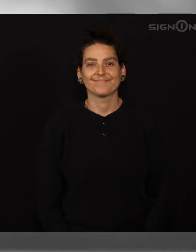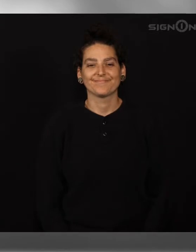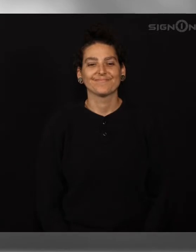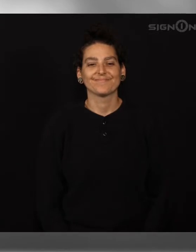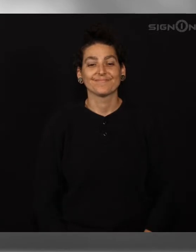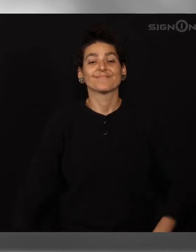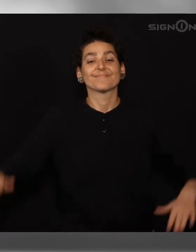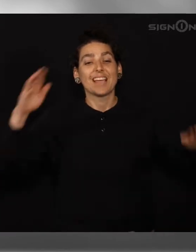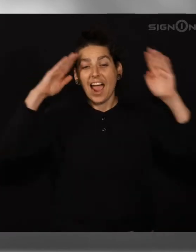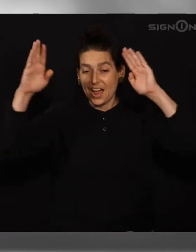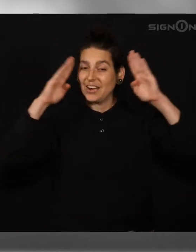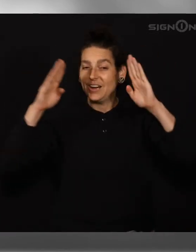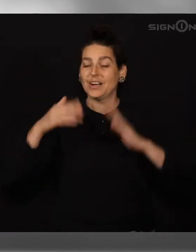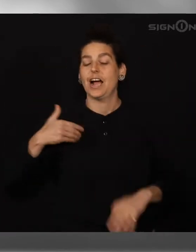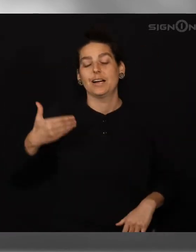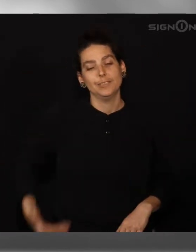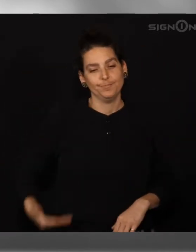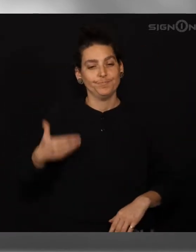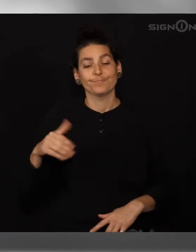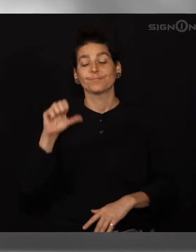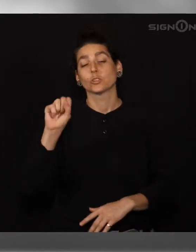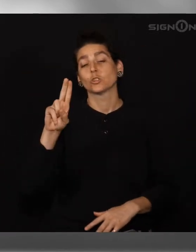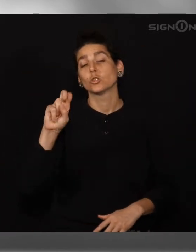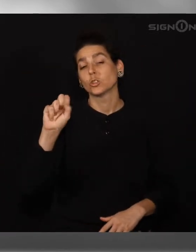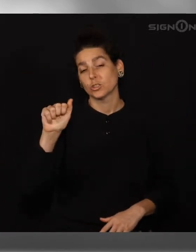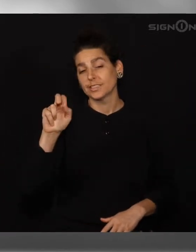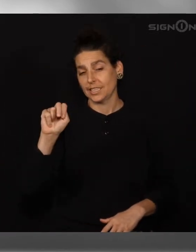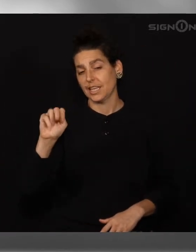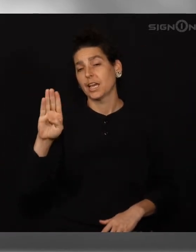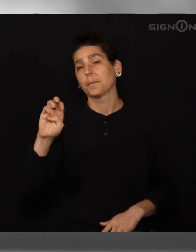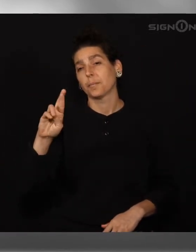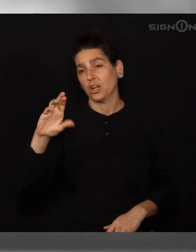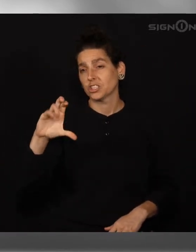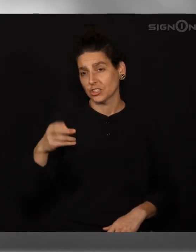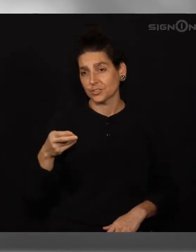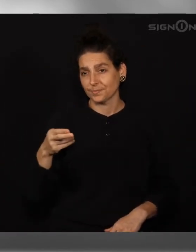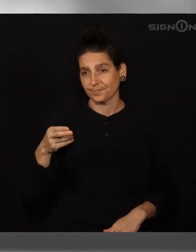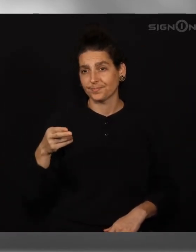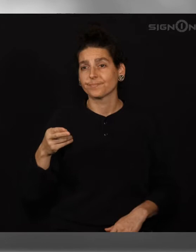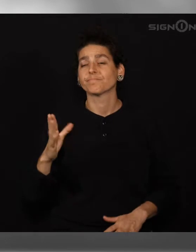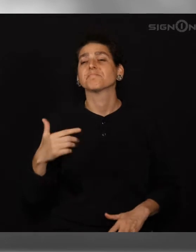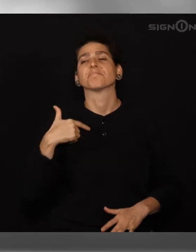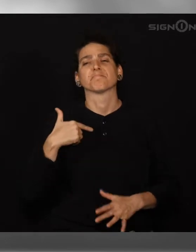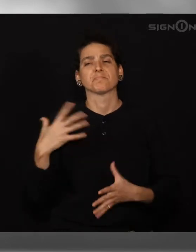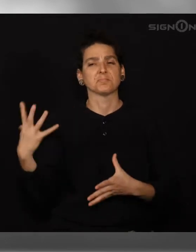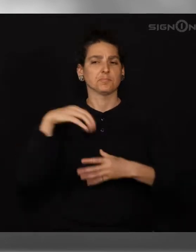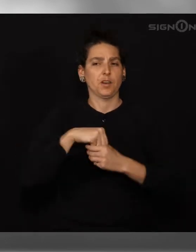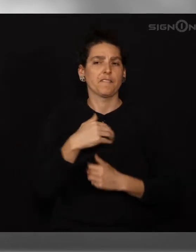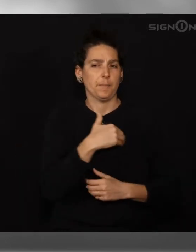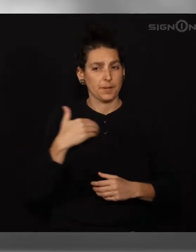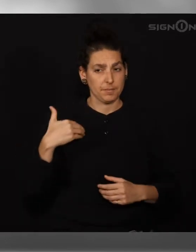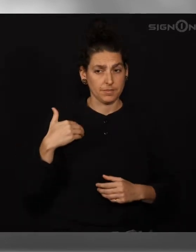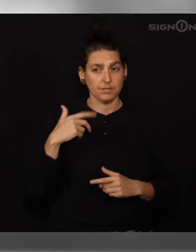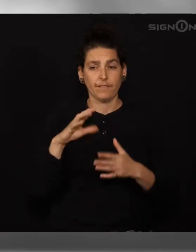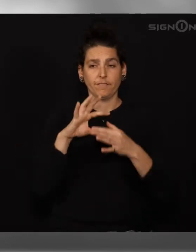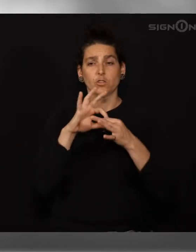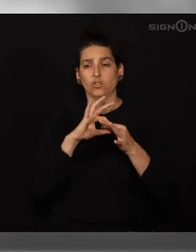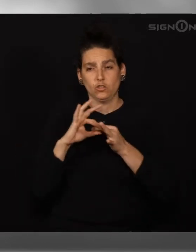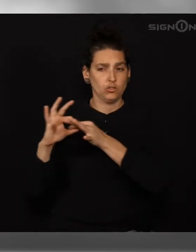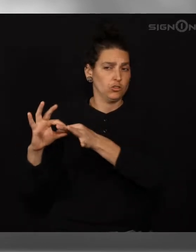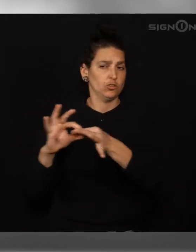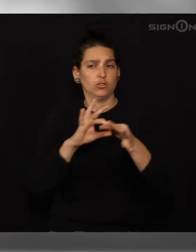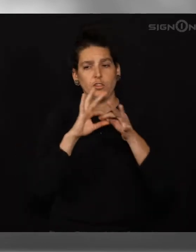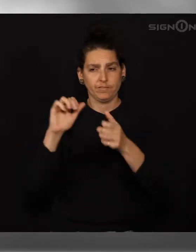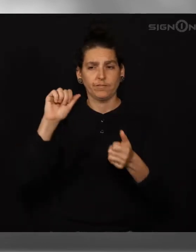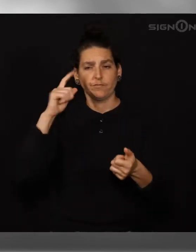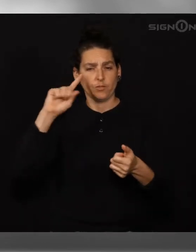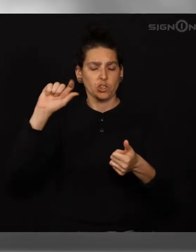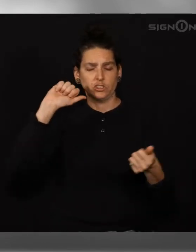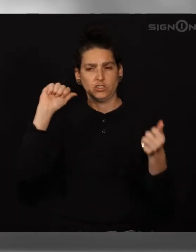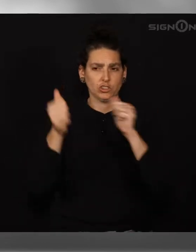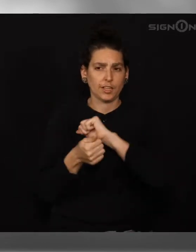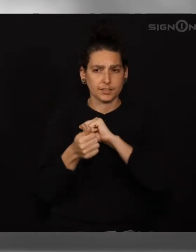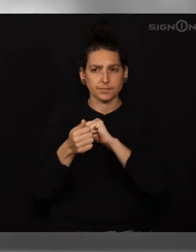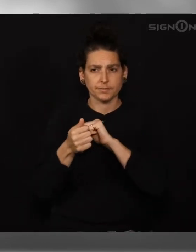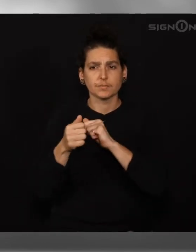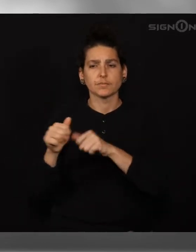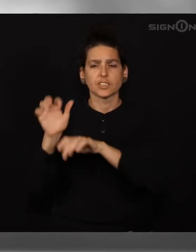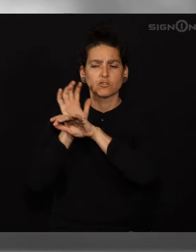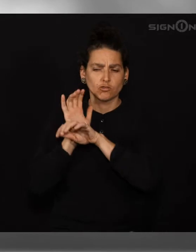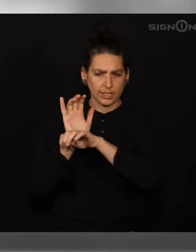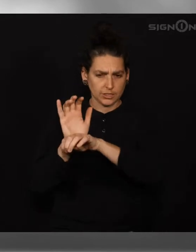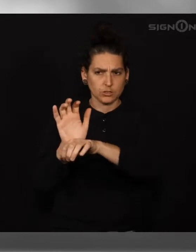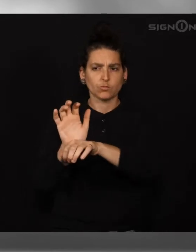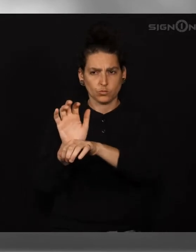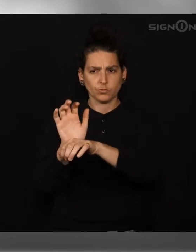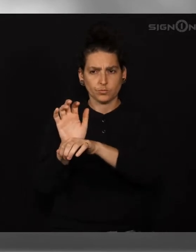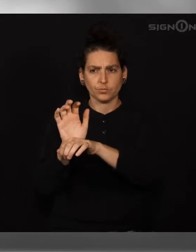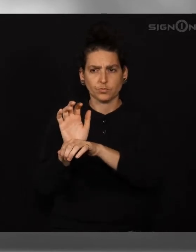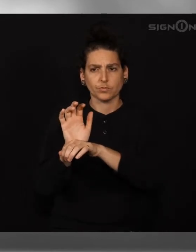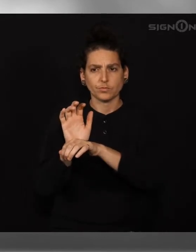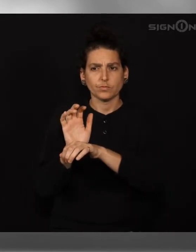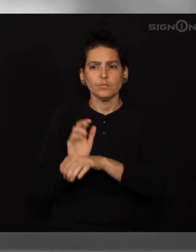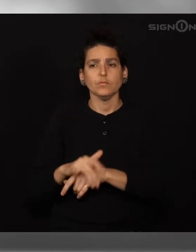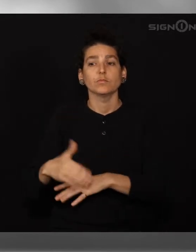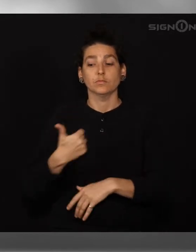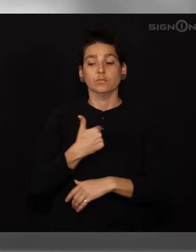Hello! I'm Susan Berch and I'm a member of Uniting for Change, a grassroots self-advocacy